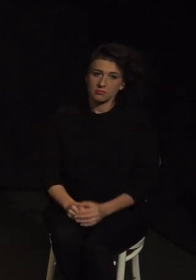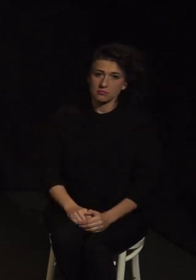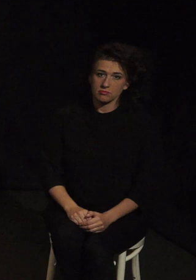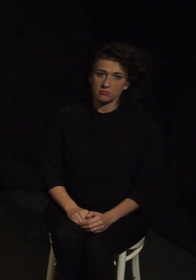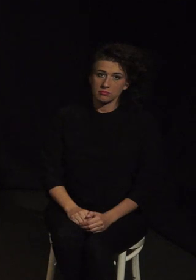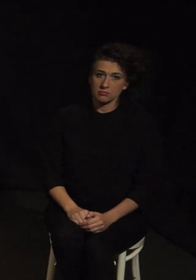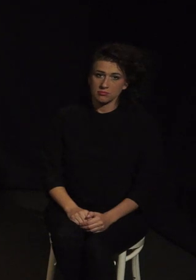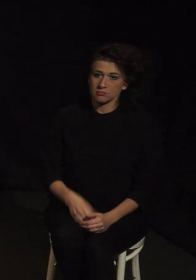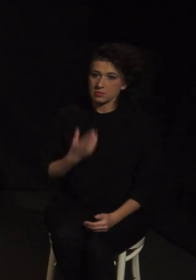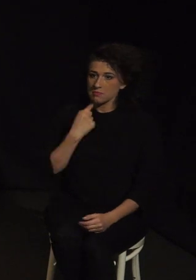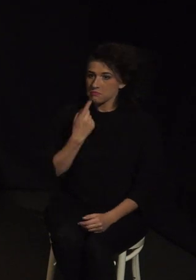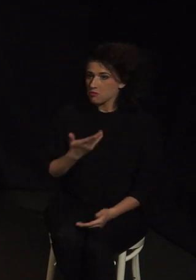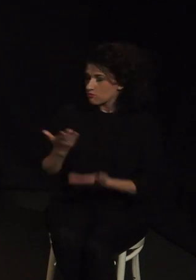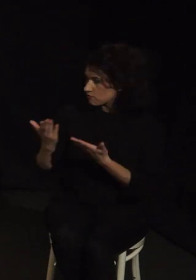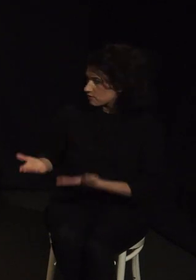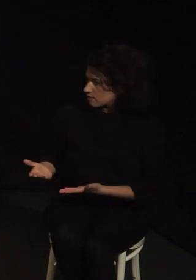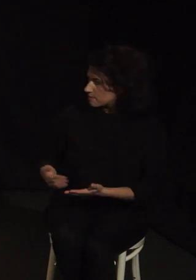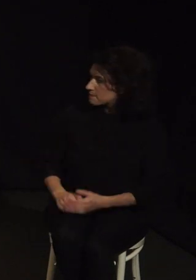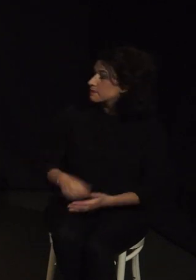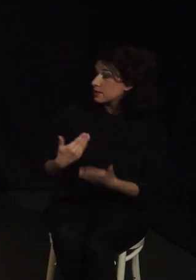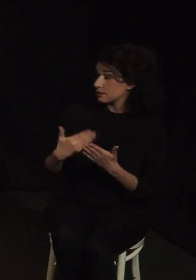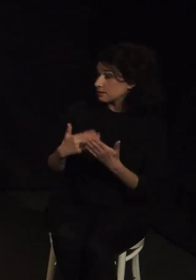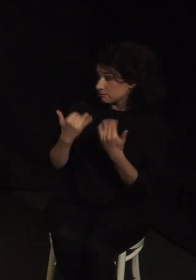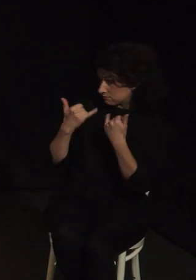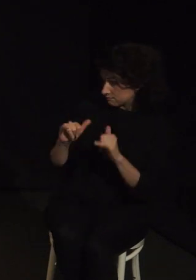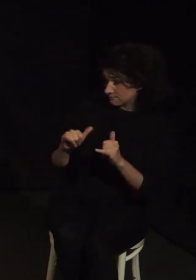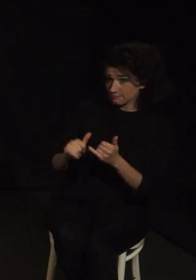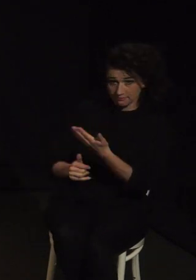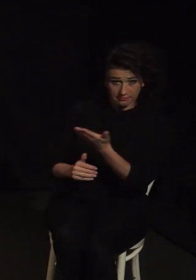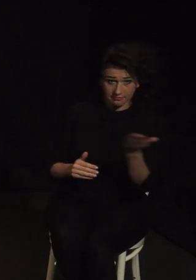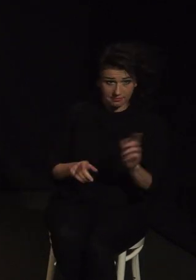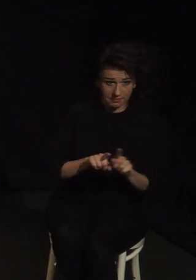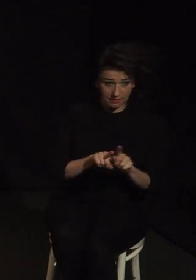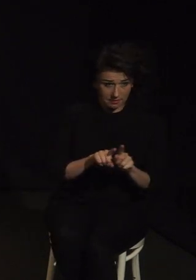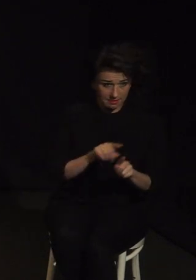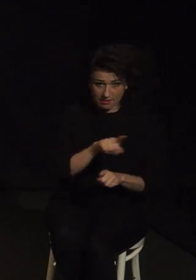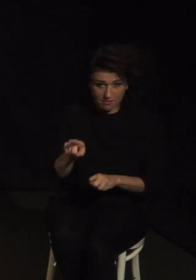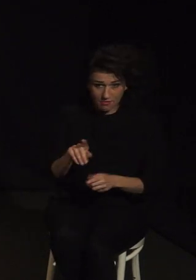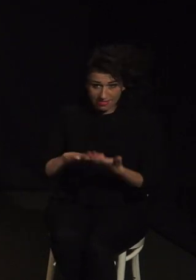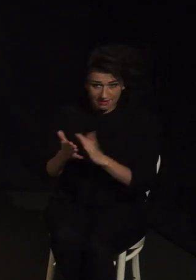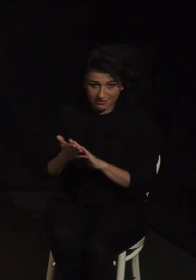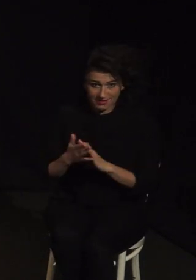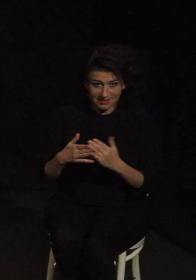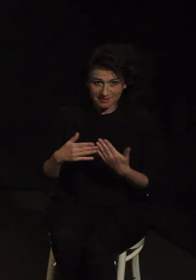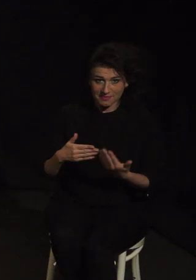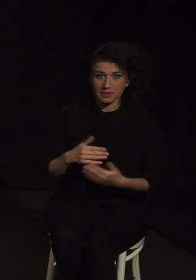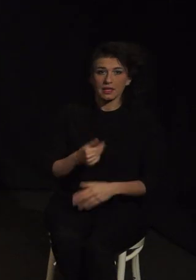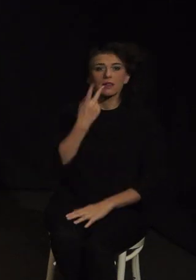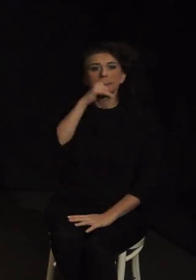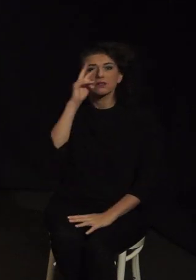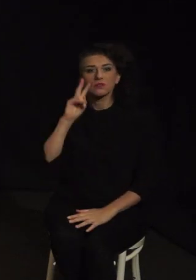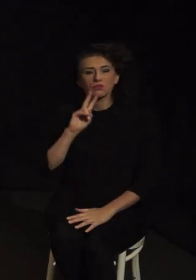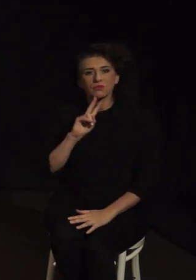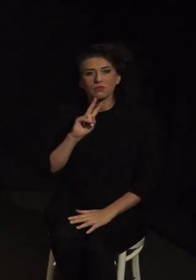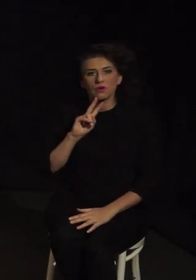I won't say it like this. Probably none of you would either. When I stress "moja,"